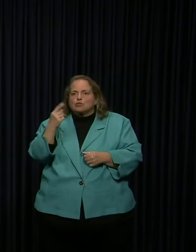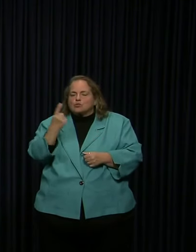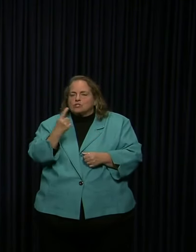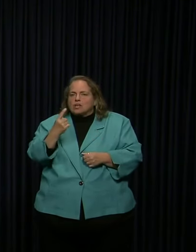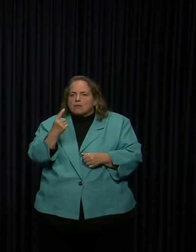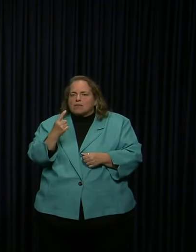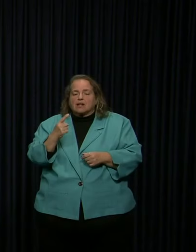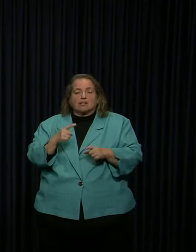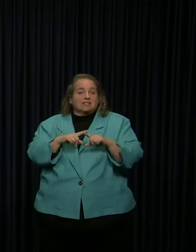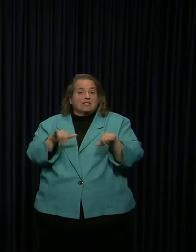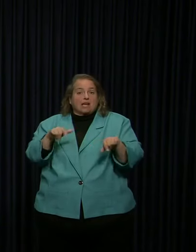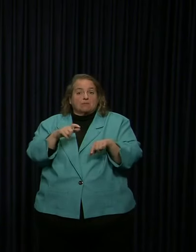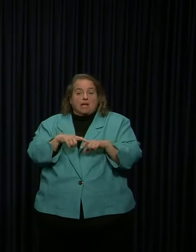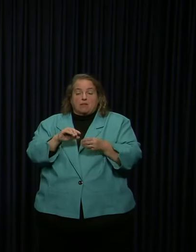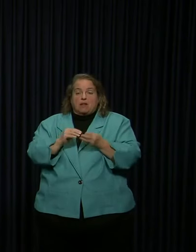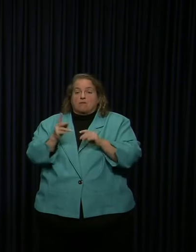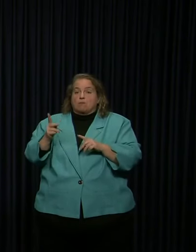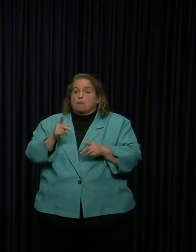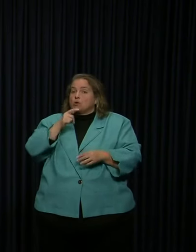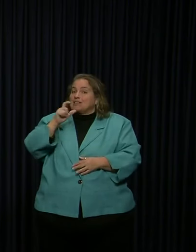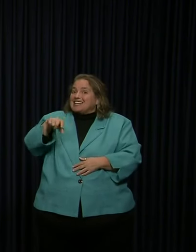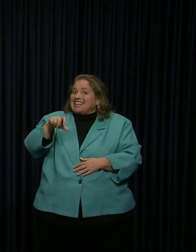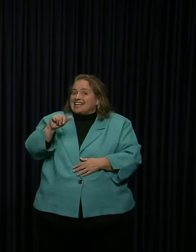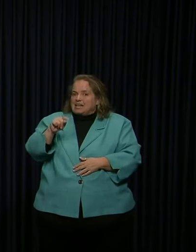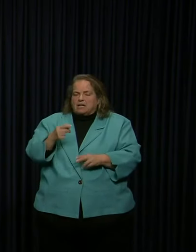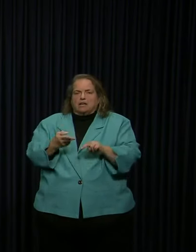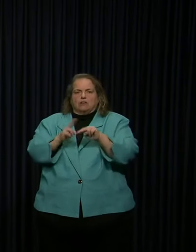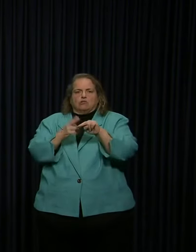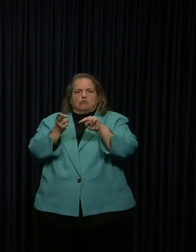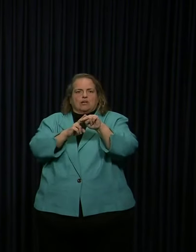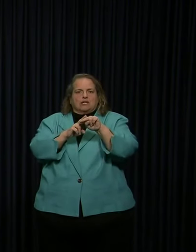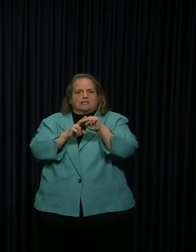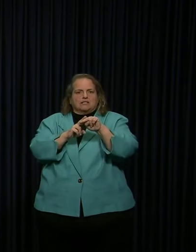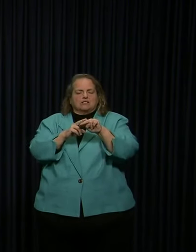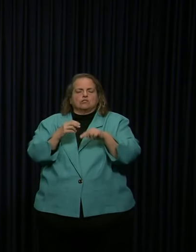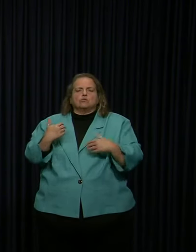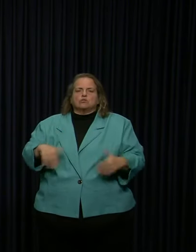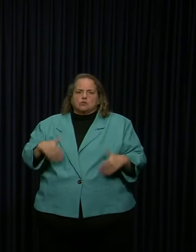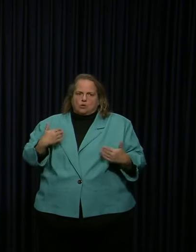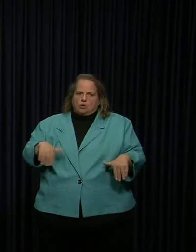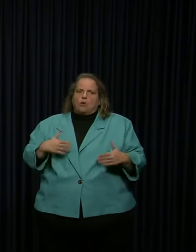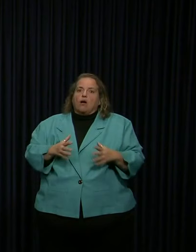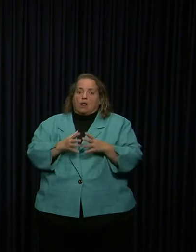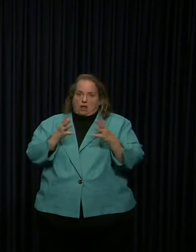SOON. ANY UPDATE ON SENATE BILL 2, THE PHOTO I.D. BILL?